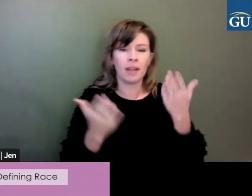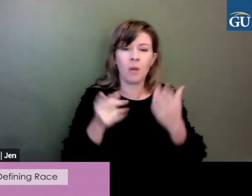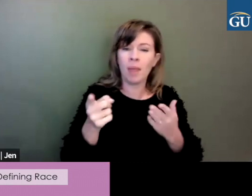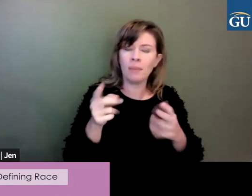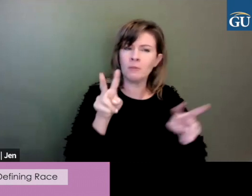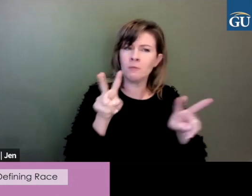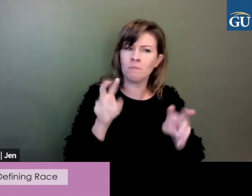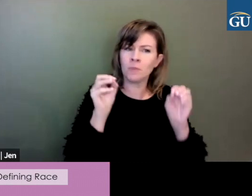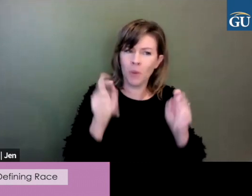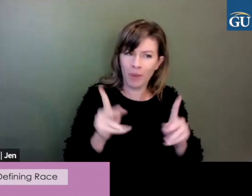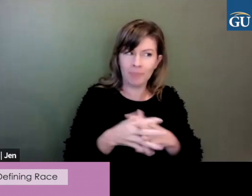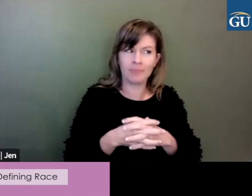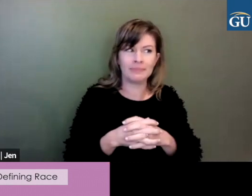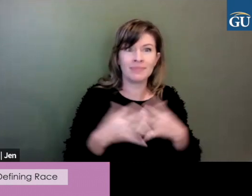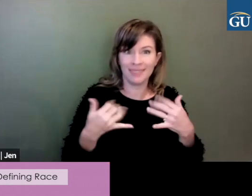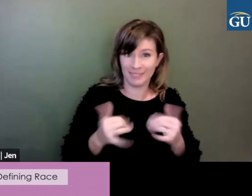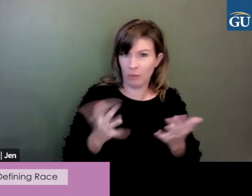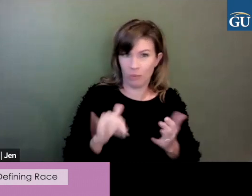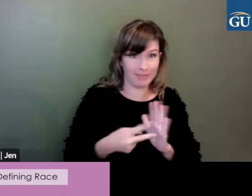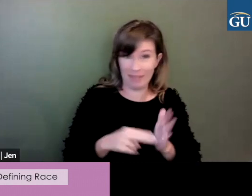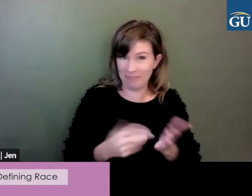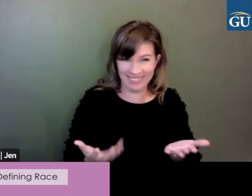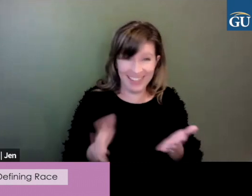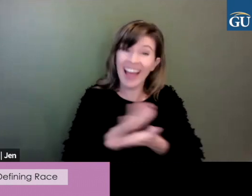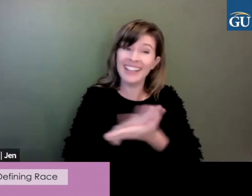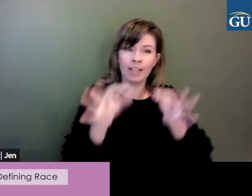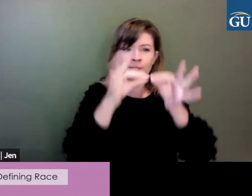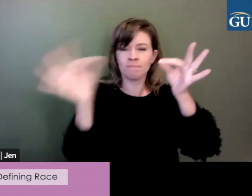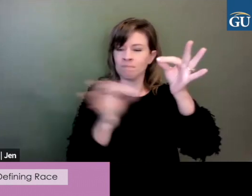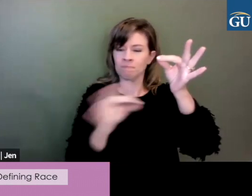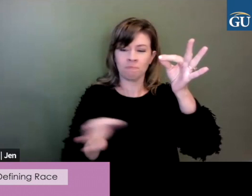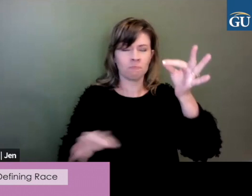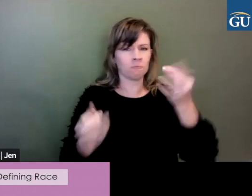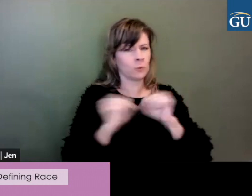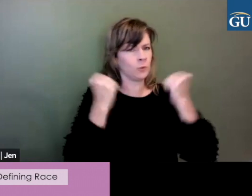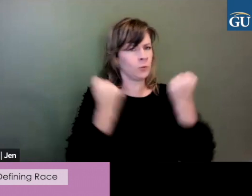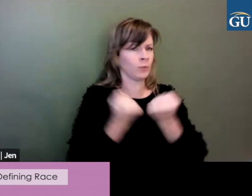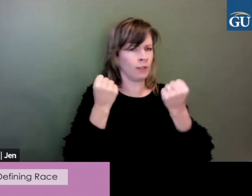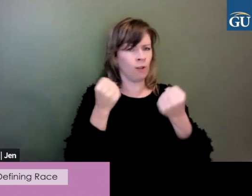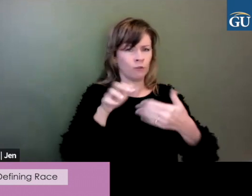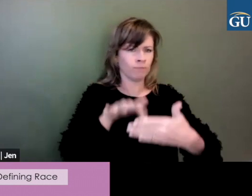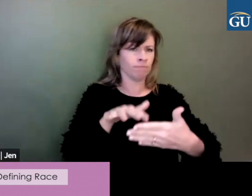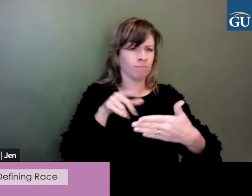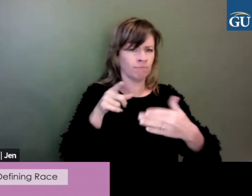exactly does that mean, right? Because it's a nice, neat, sociological definition, but for most of us it's really